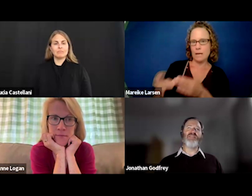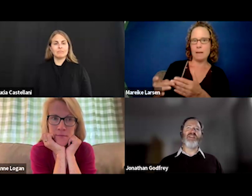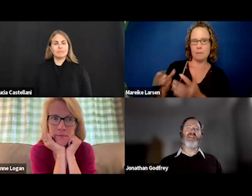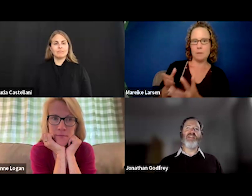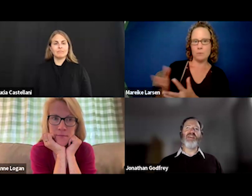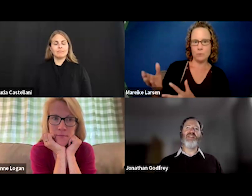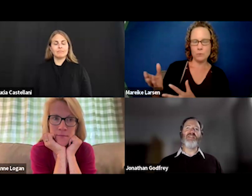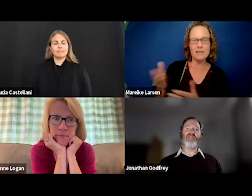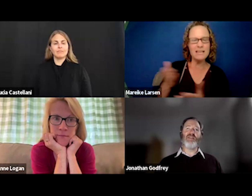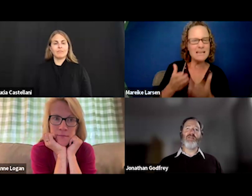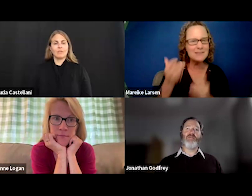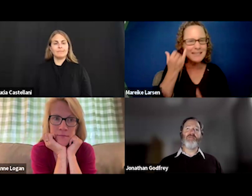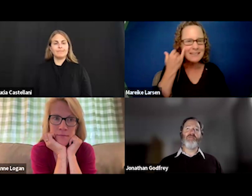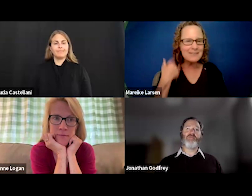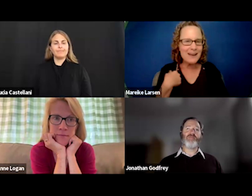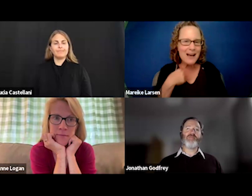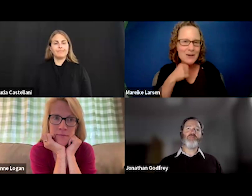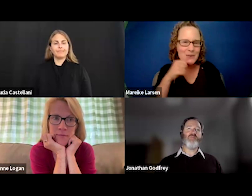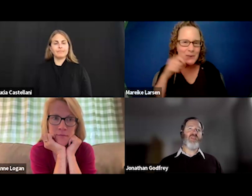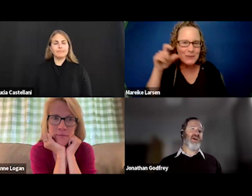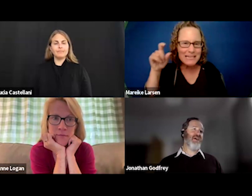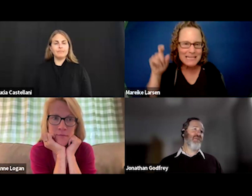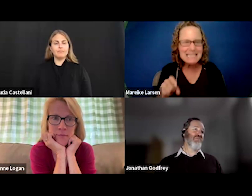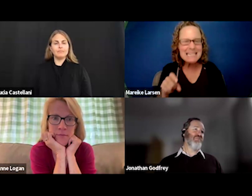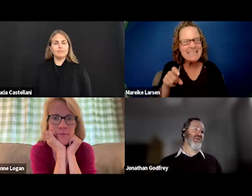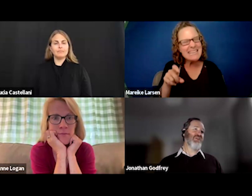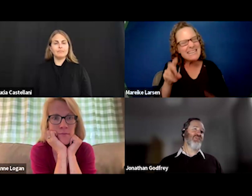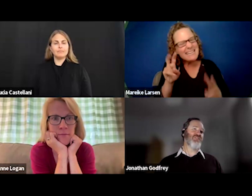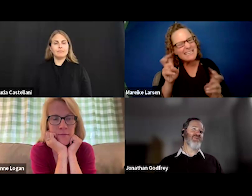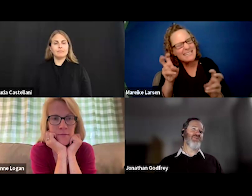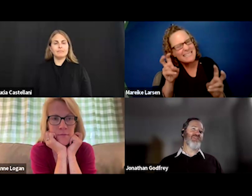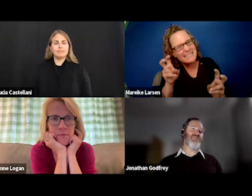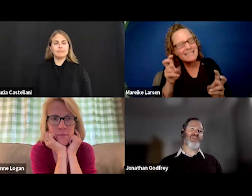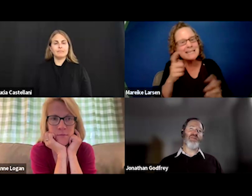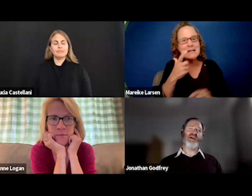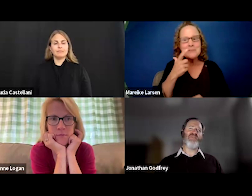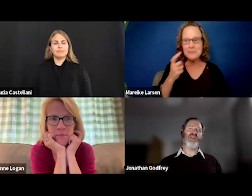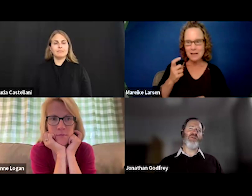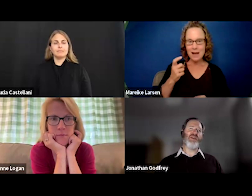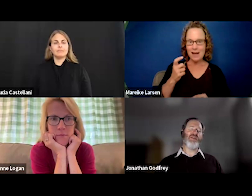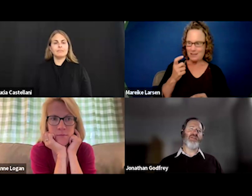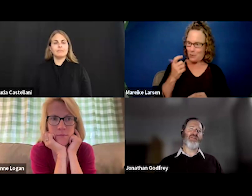didn't need it because it was actually a part of networking.